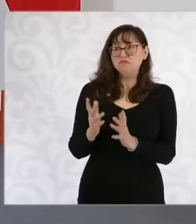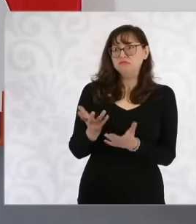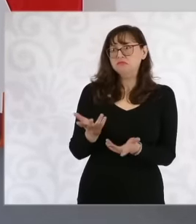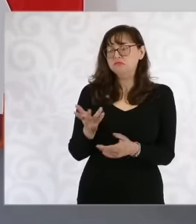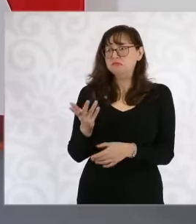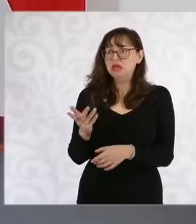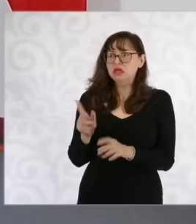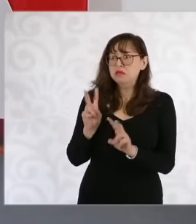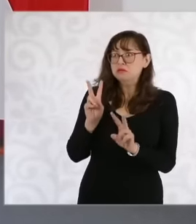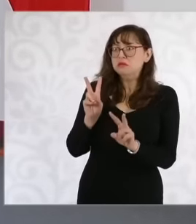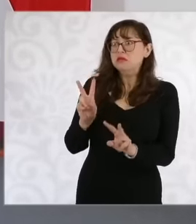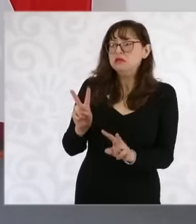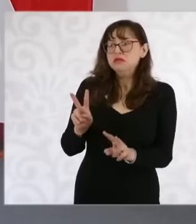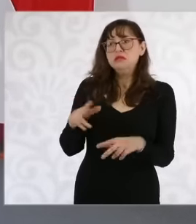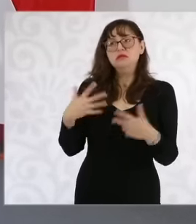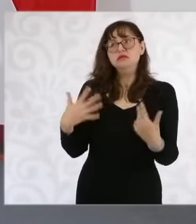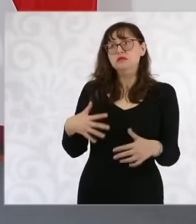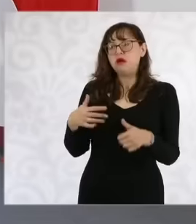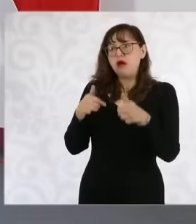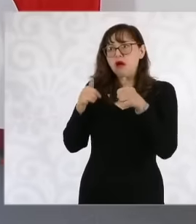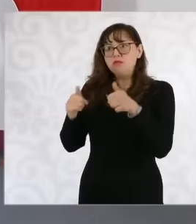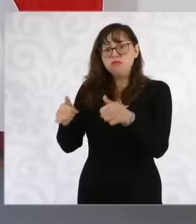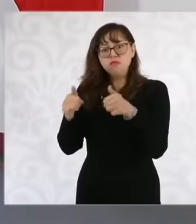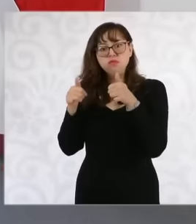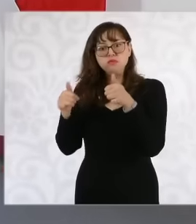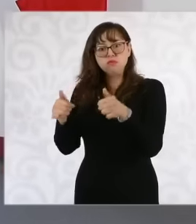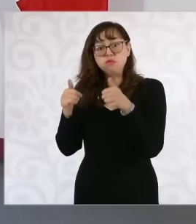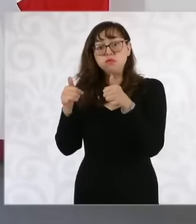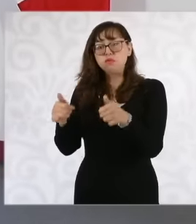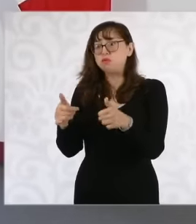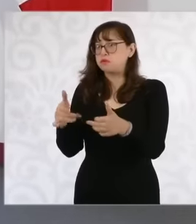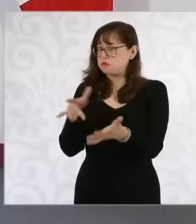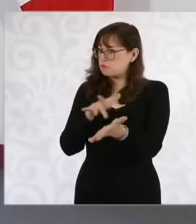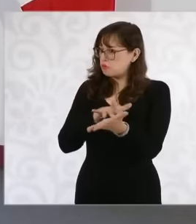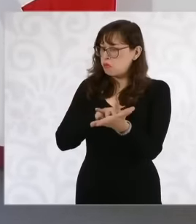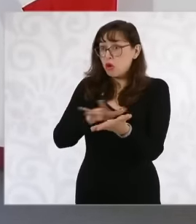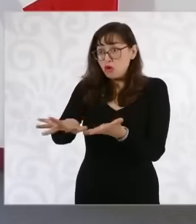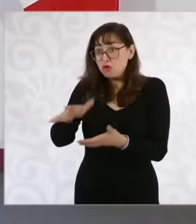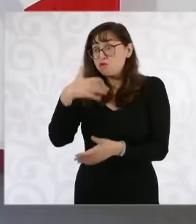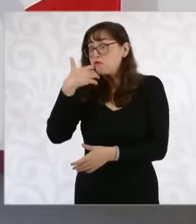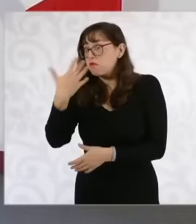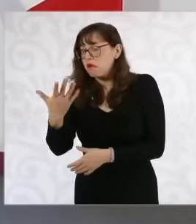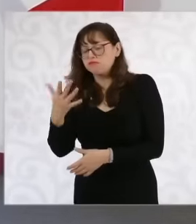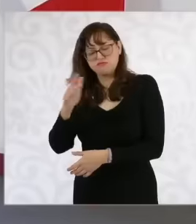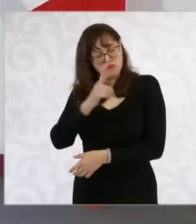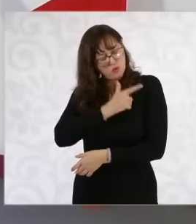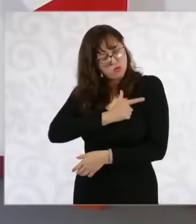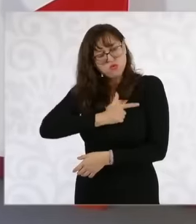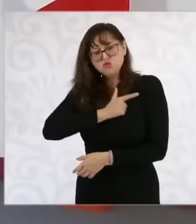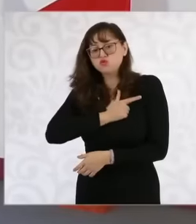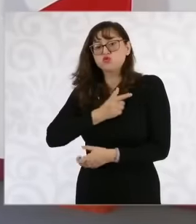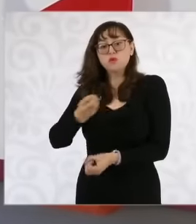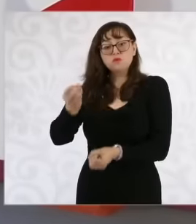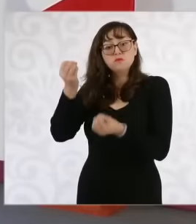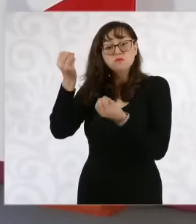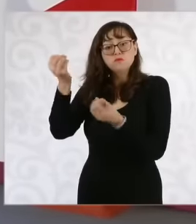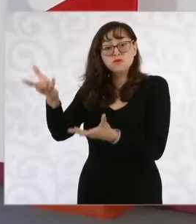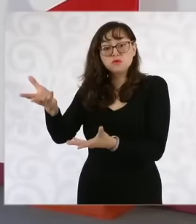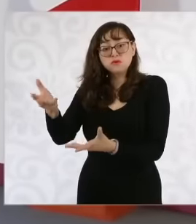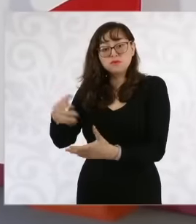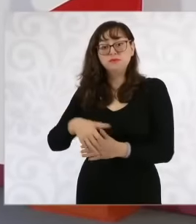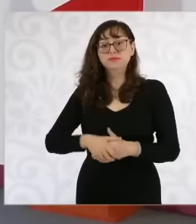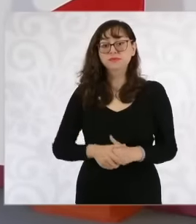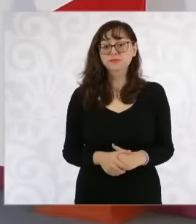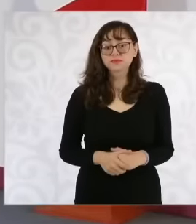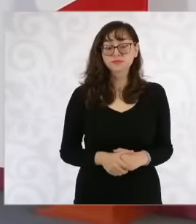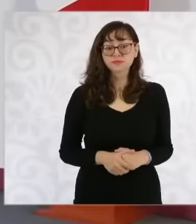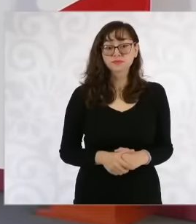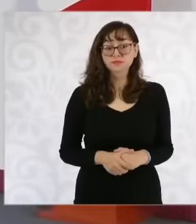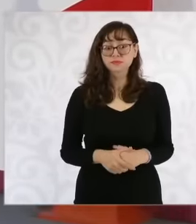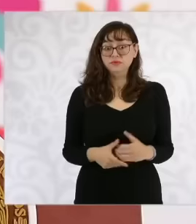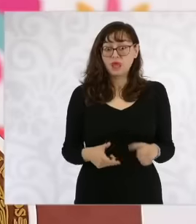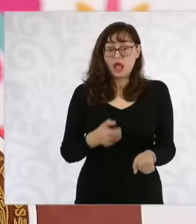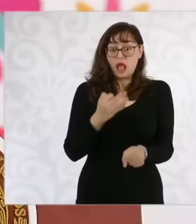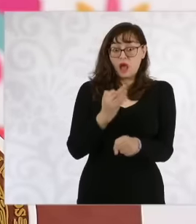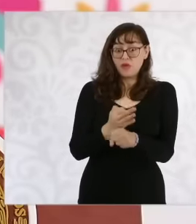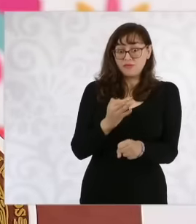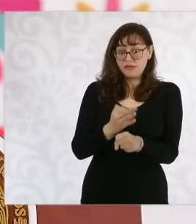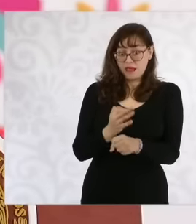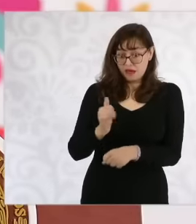first moment and all of our solidarity and support. I don't think this is the time for Talking about the